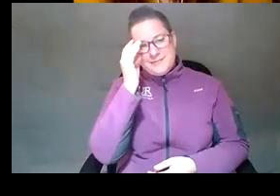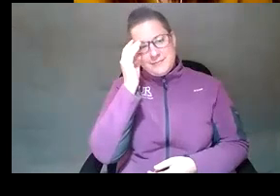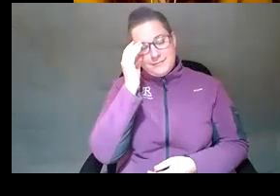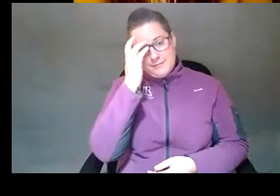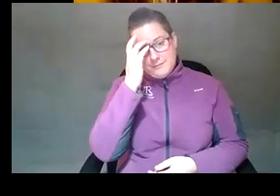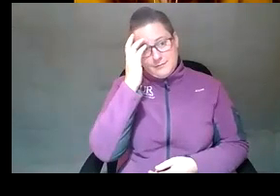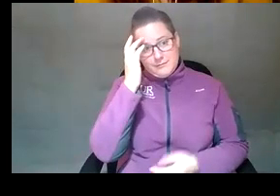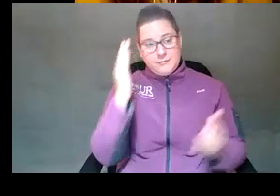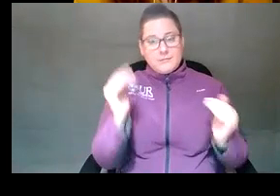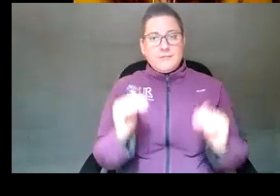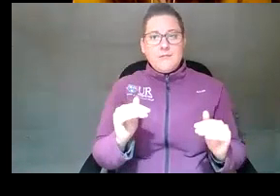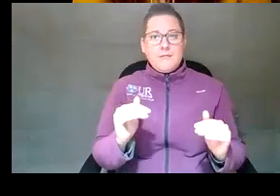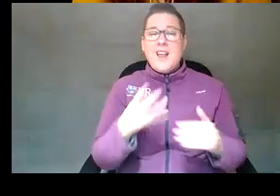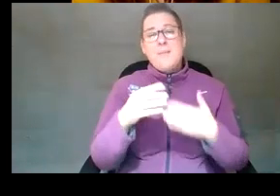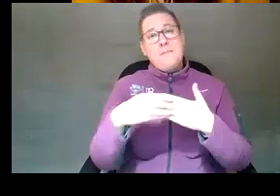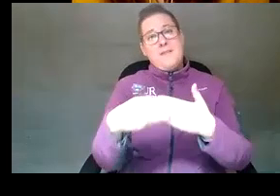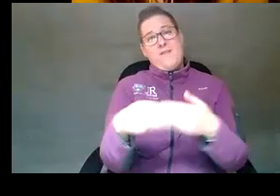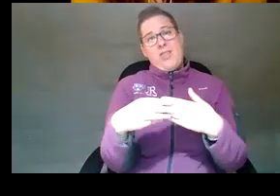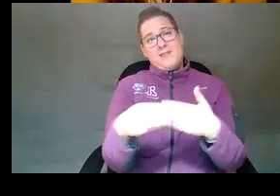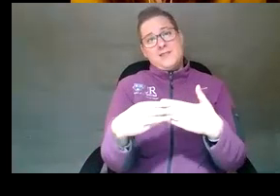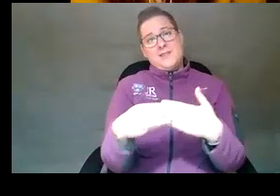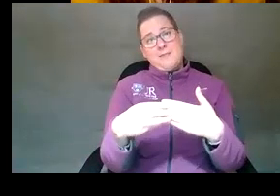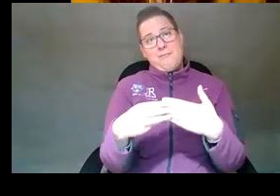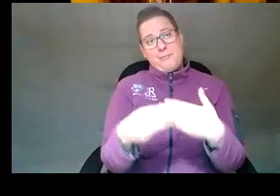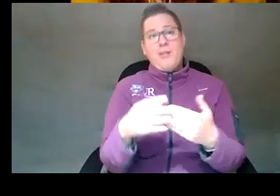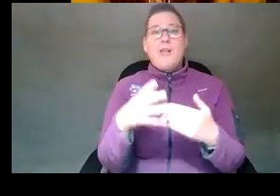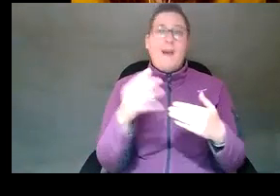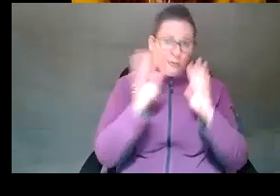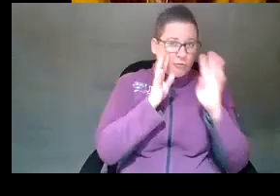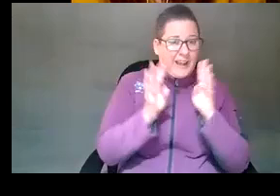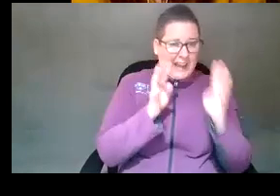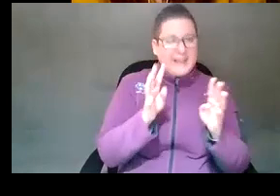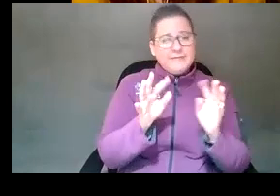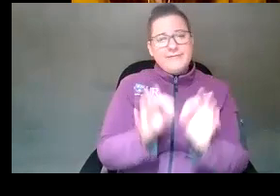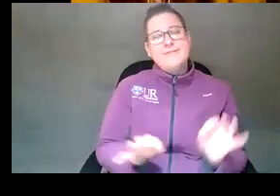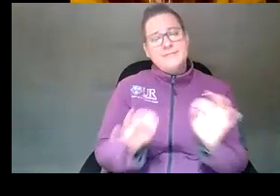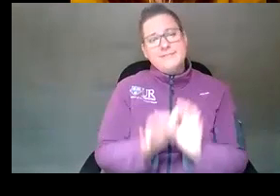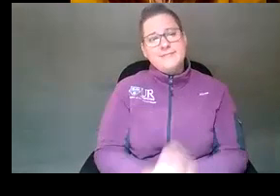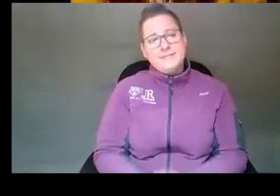I think also being flexible and and creative in telehealth is really important so you know